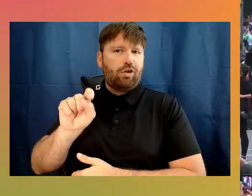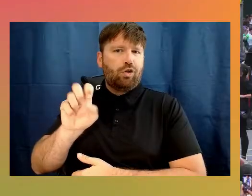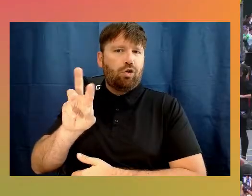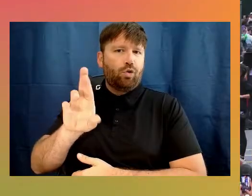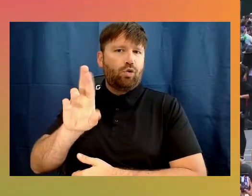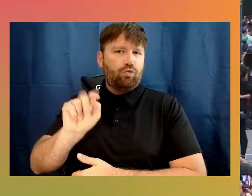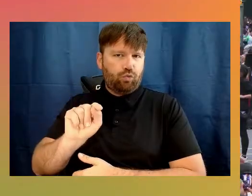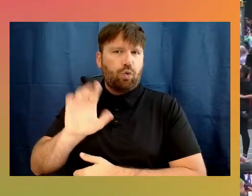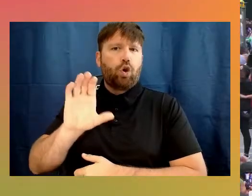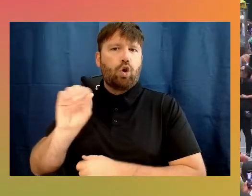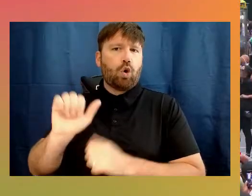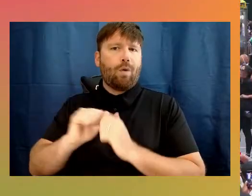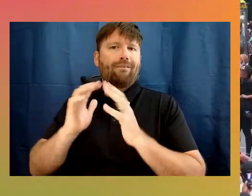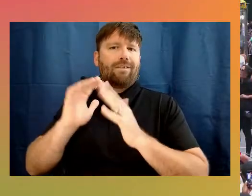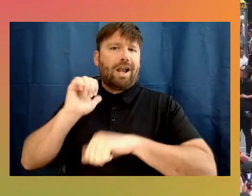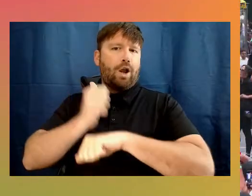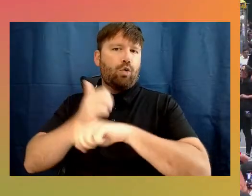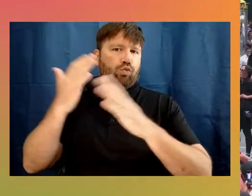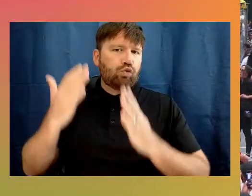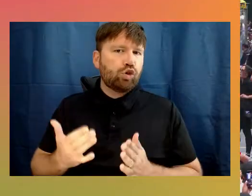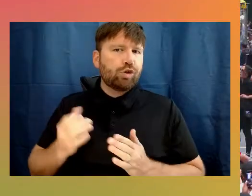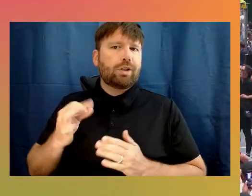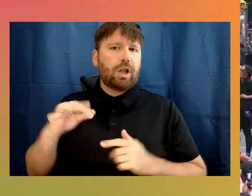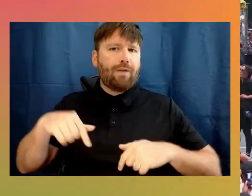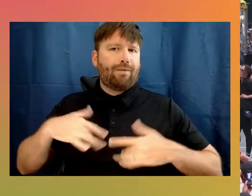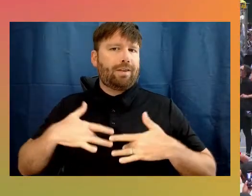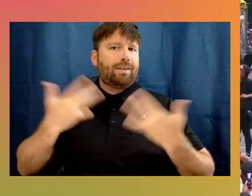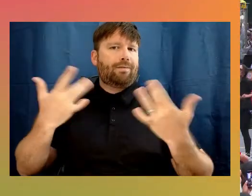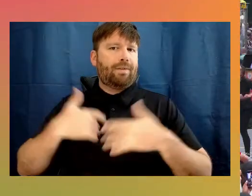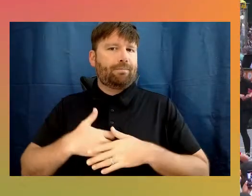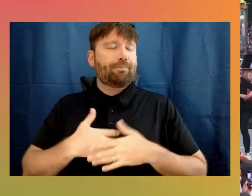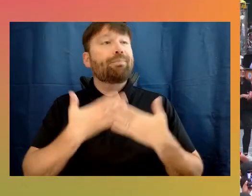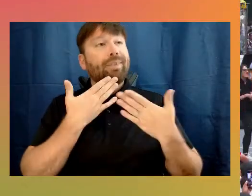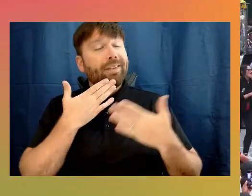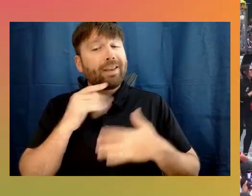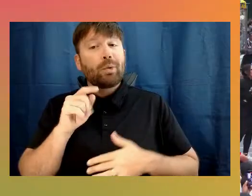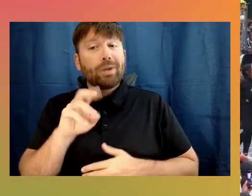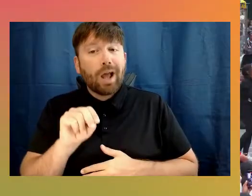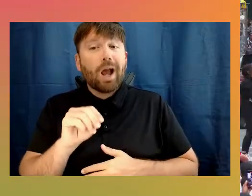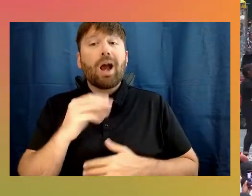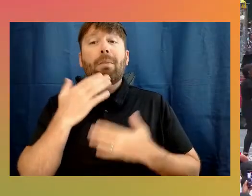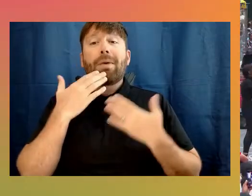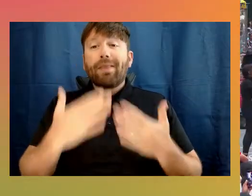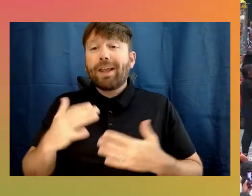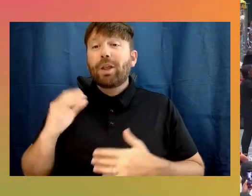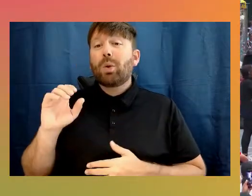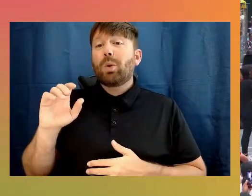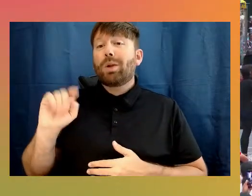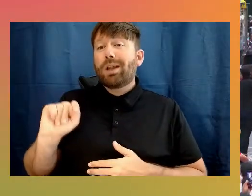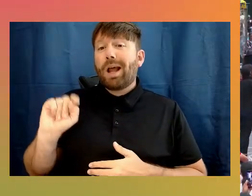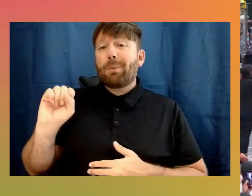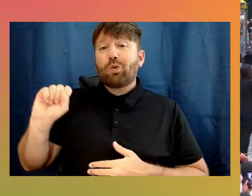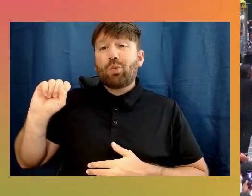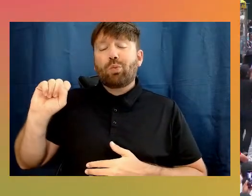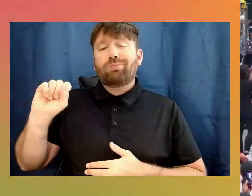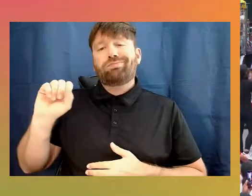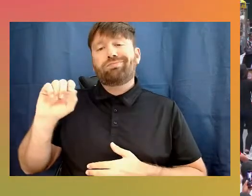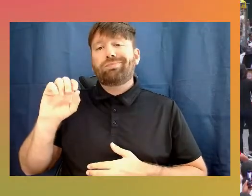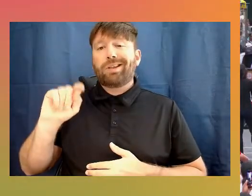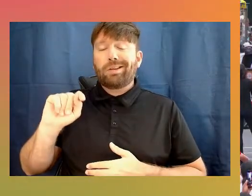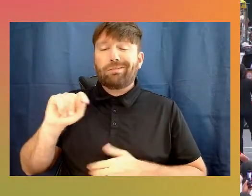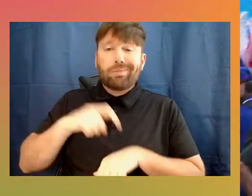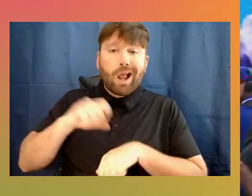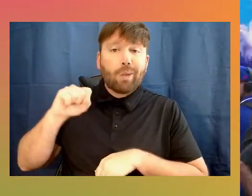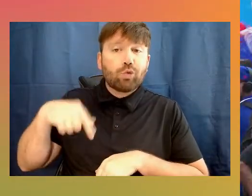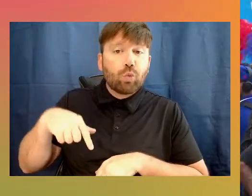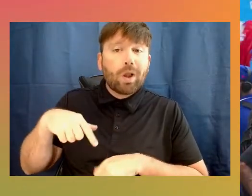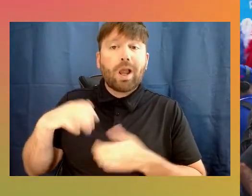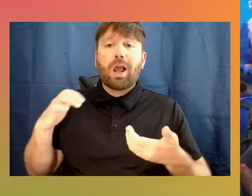I AM GOING TO TURN IT OVER TO